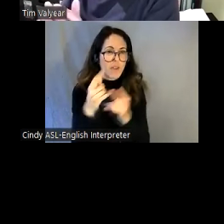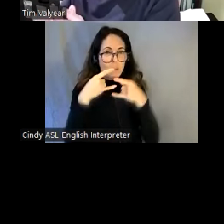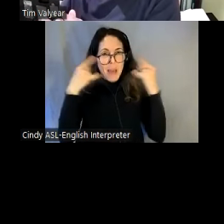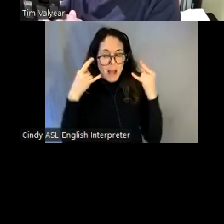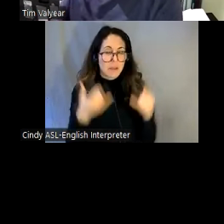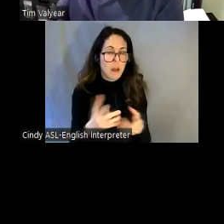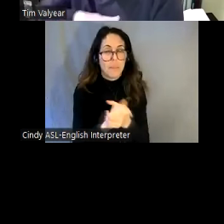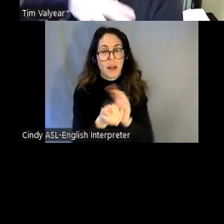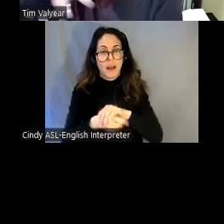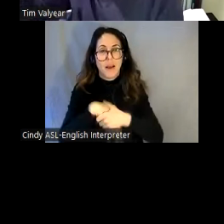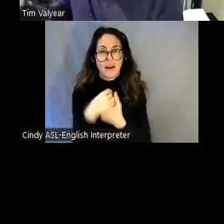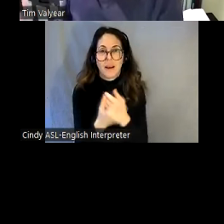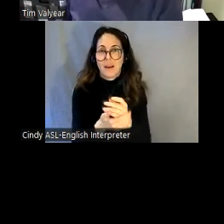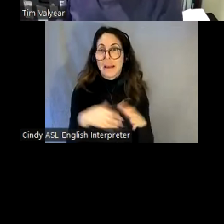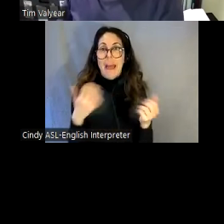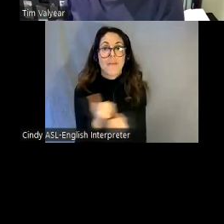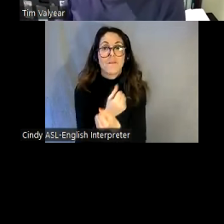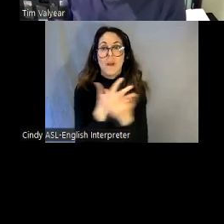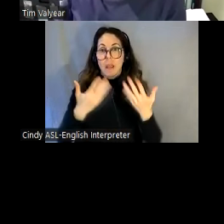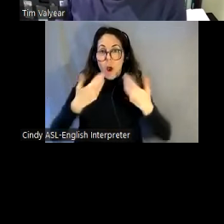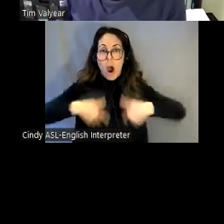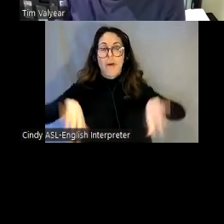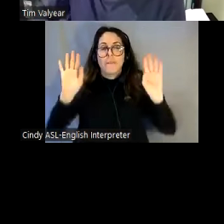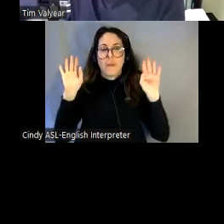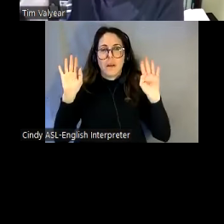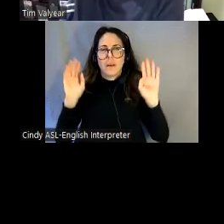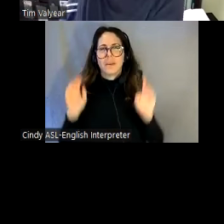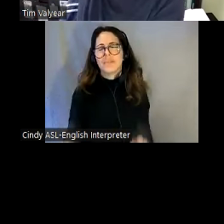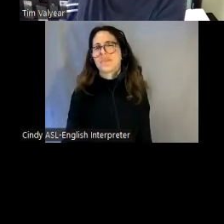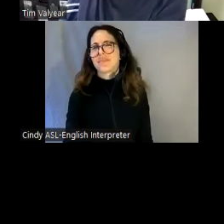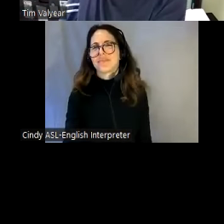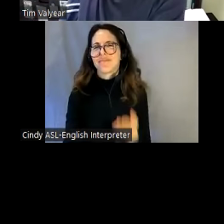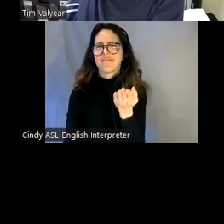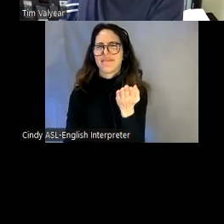touch your face. If you have to scratch, you have to get